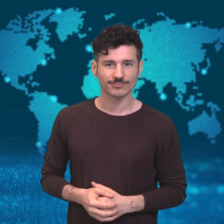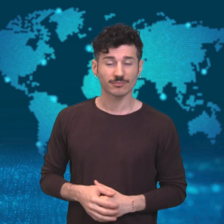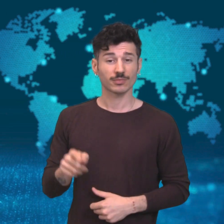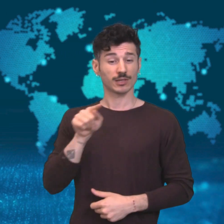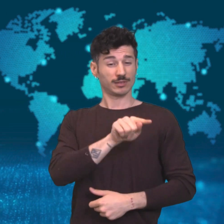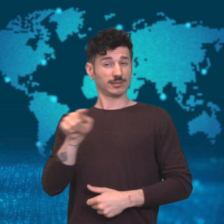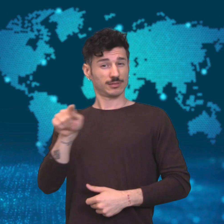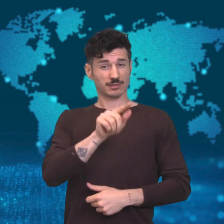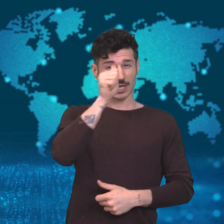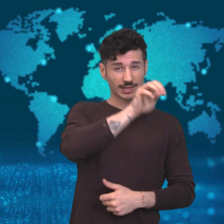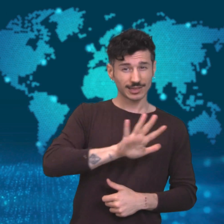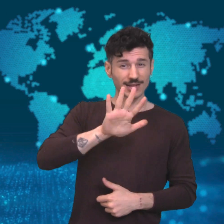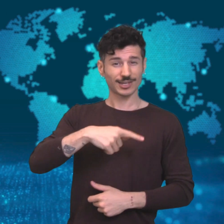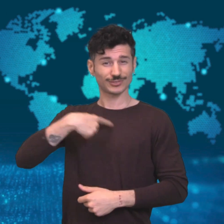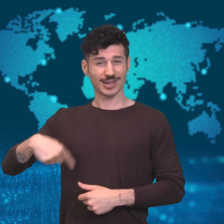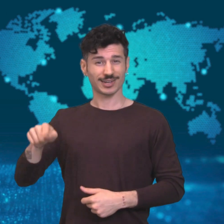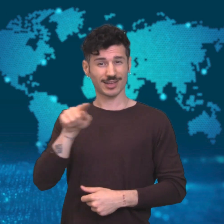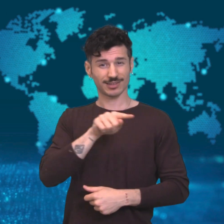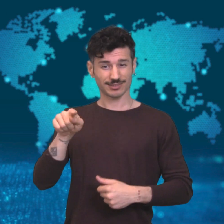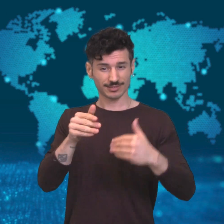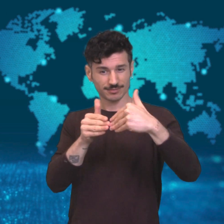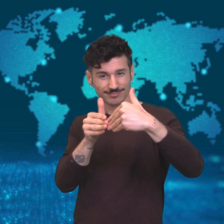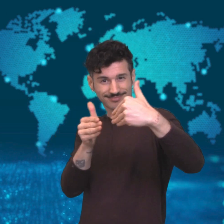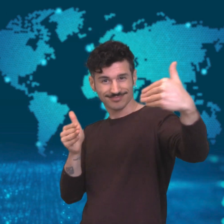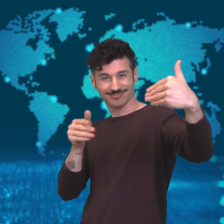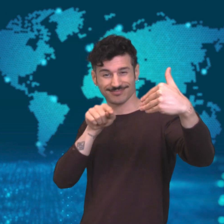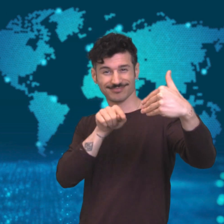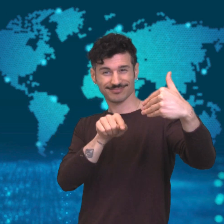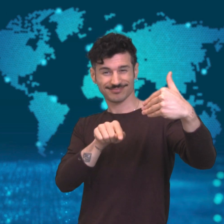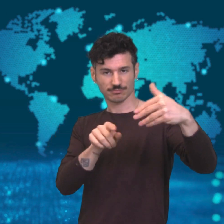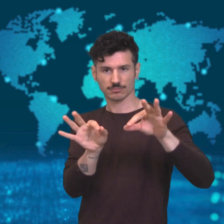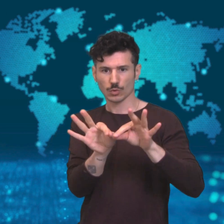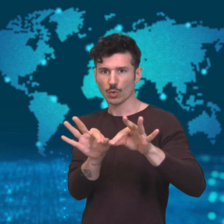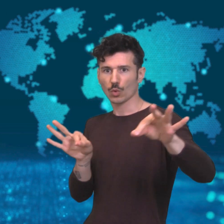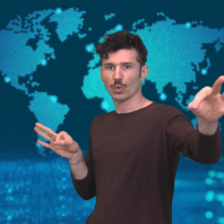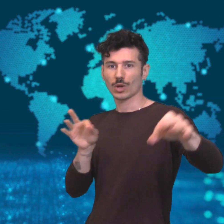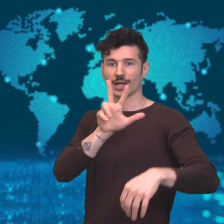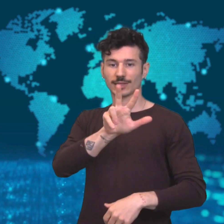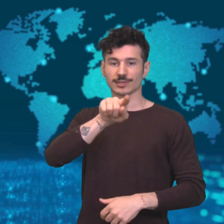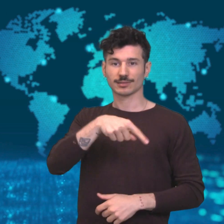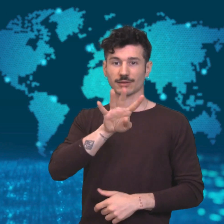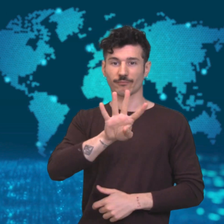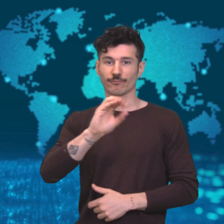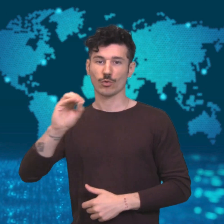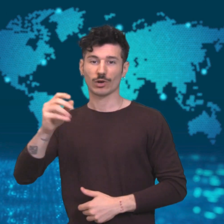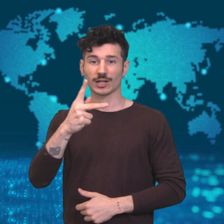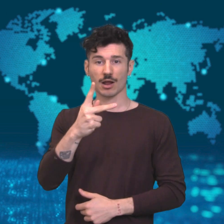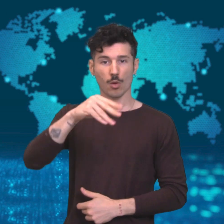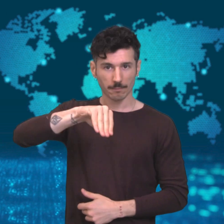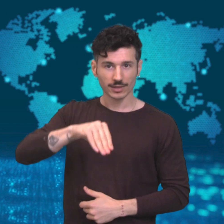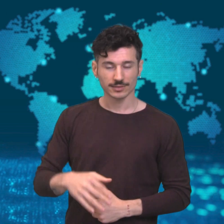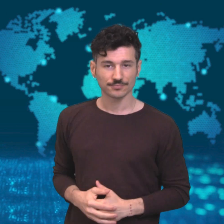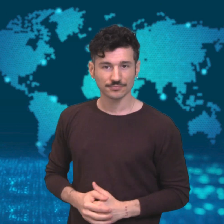Both China and India share the border that is 3,400 kilometers long.